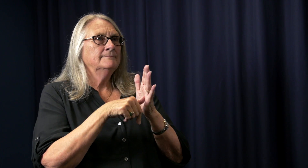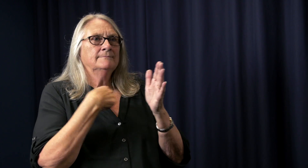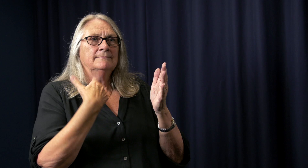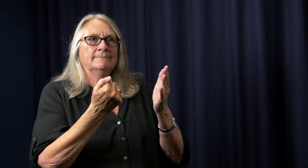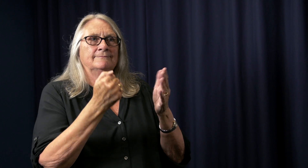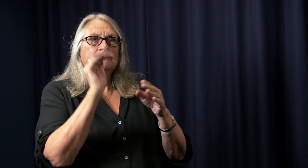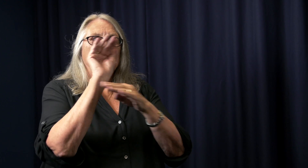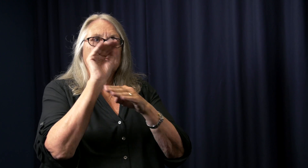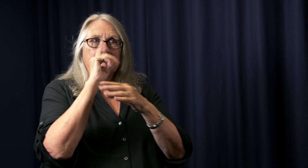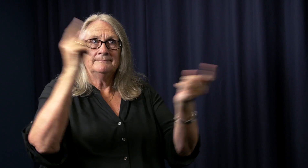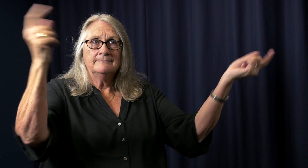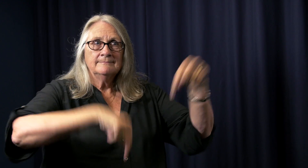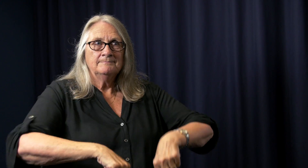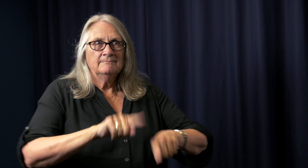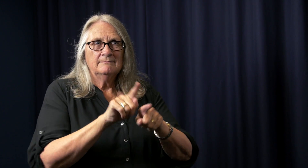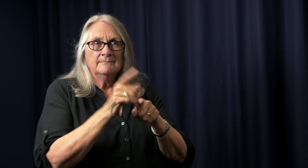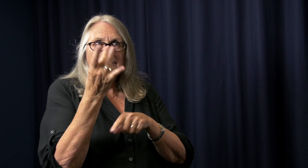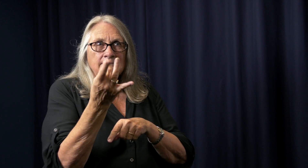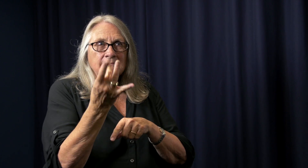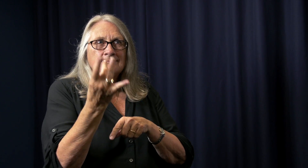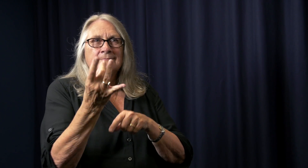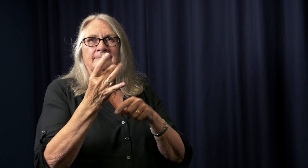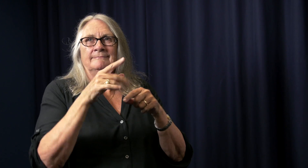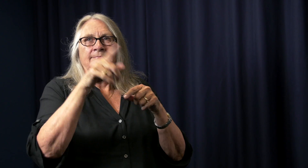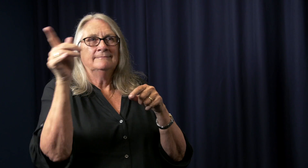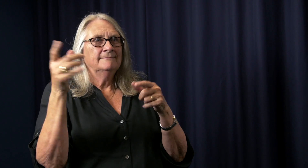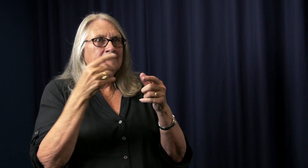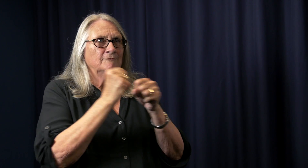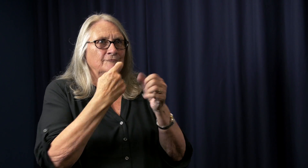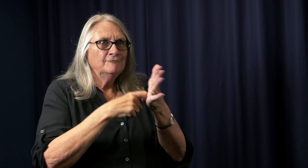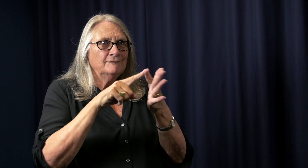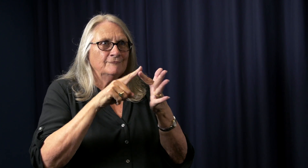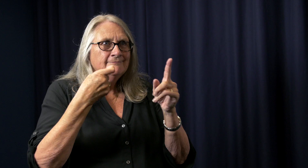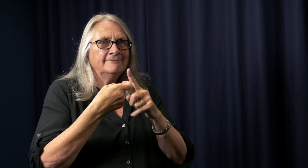we had people from Italy coming to Australia,